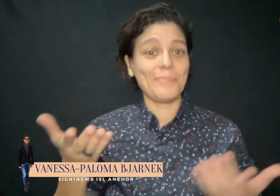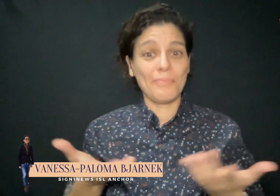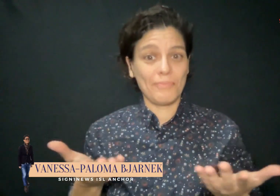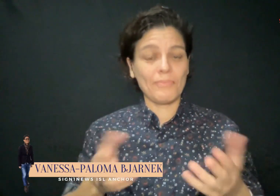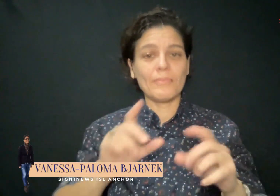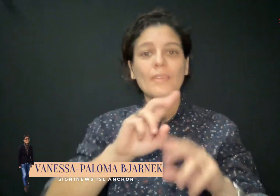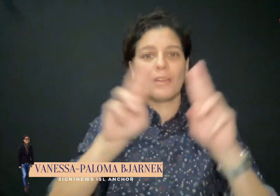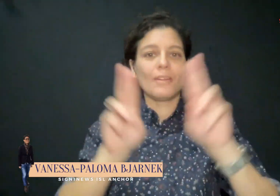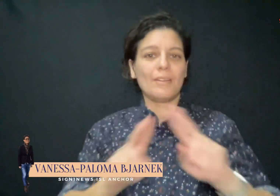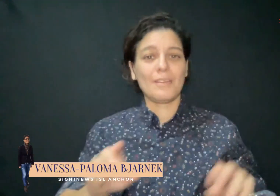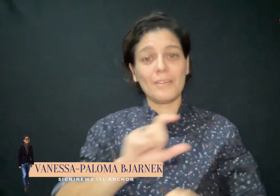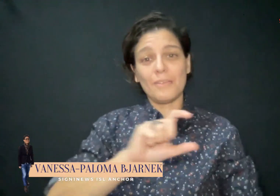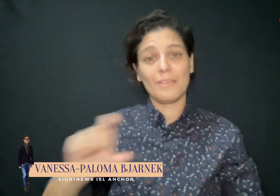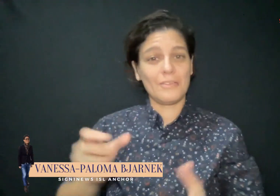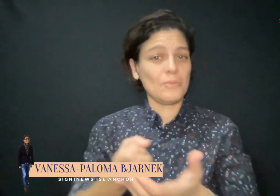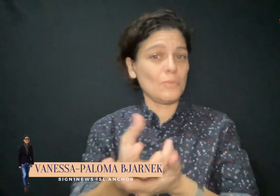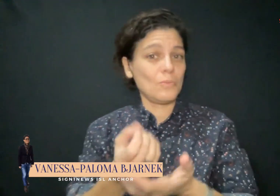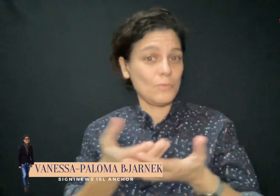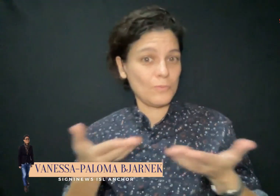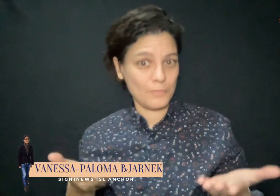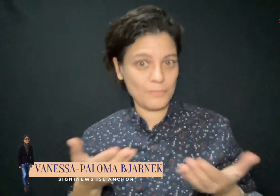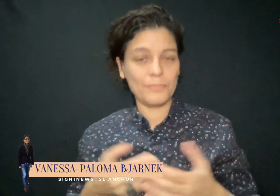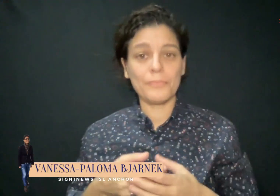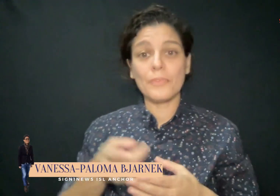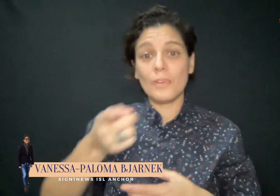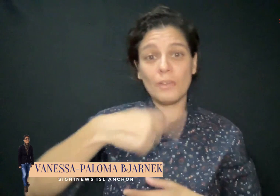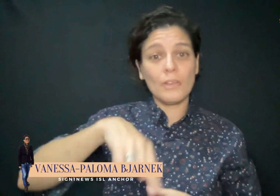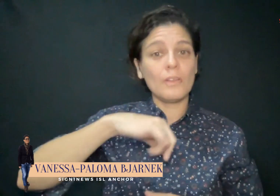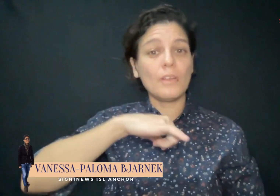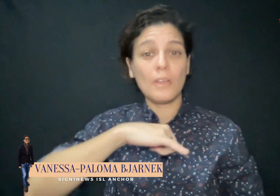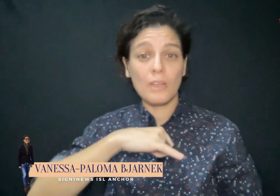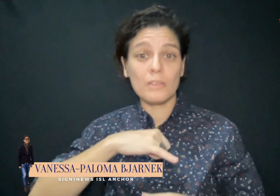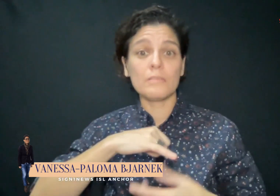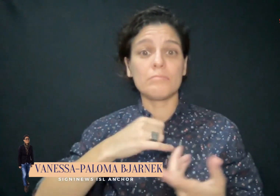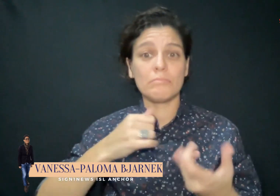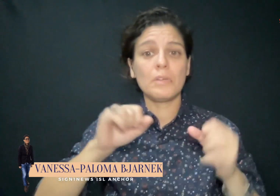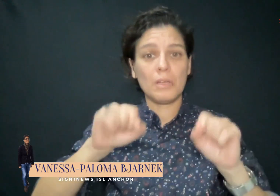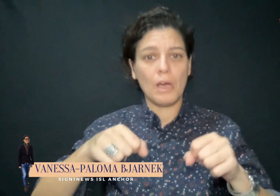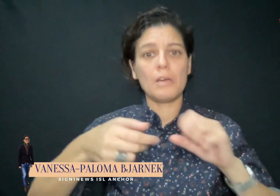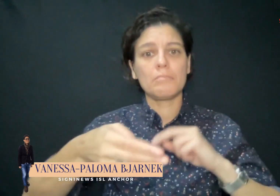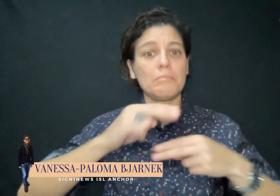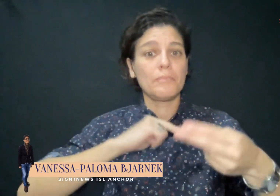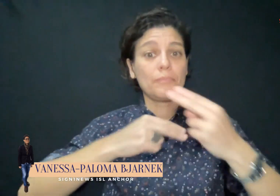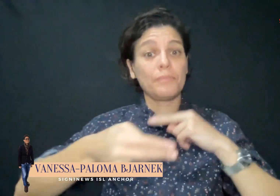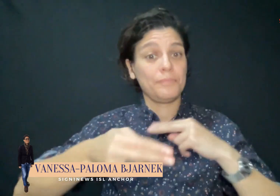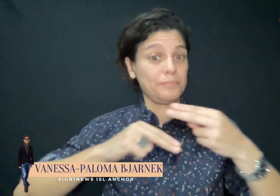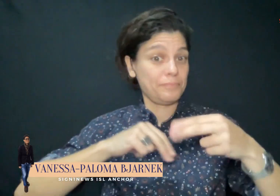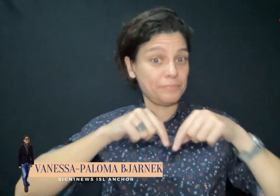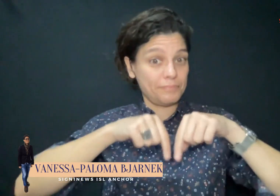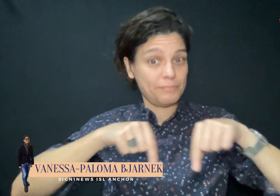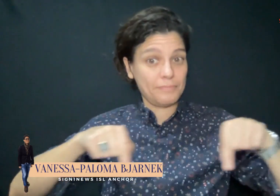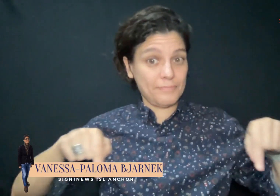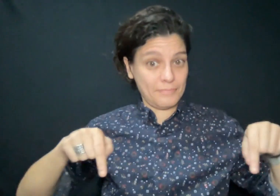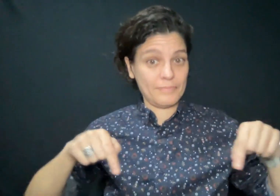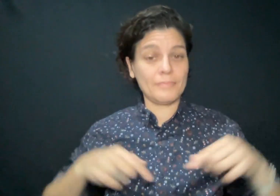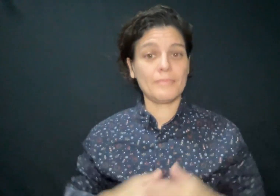top trending international news stories making headlines today if you post an interesting comment about this update we may add it at the bottom of the screen